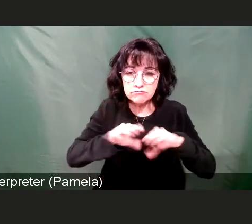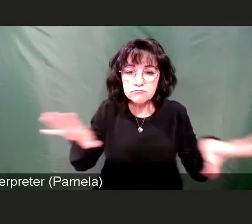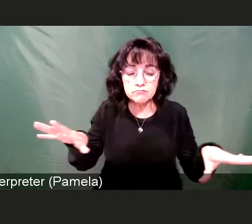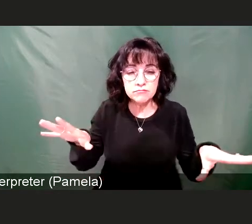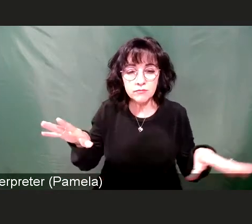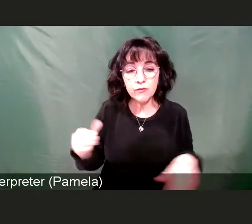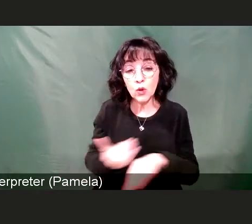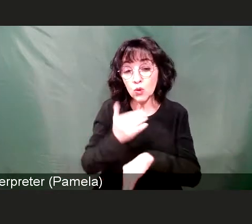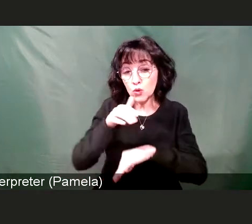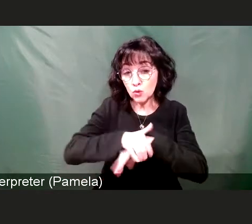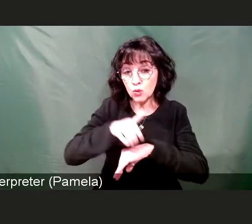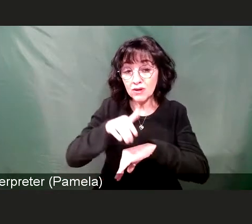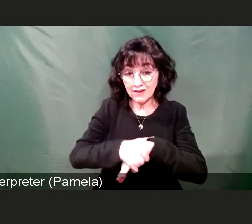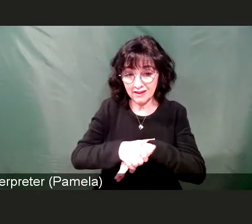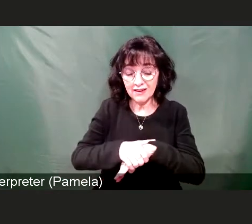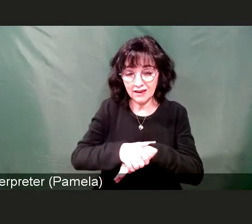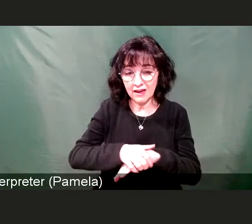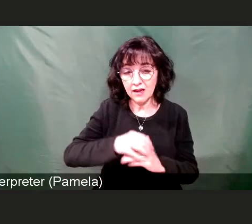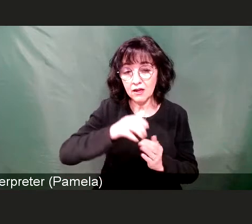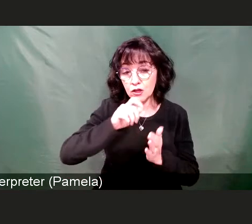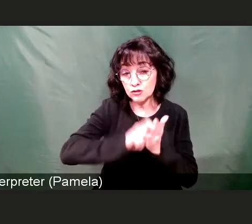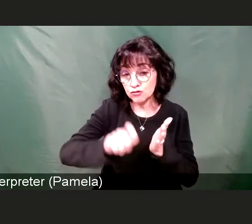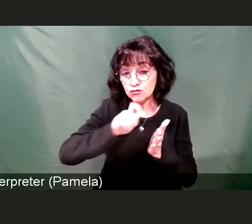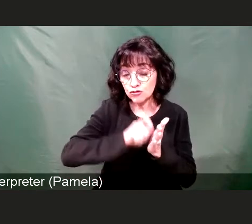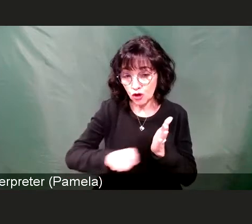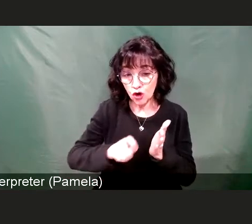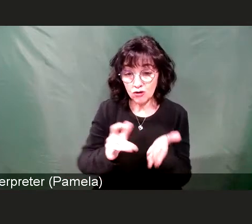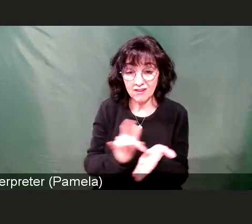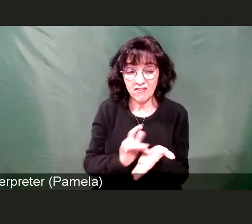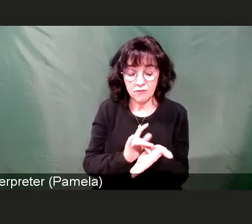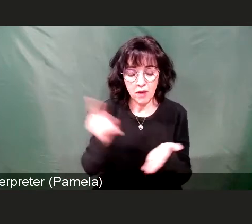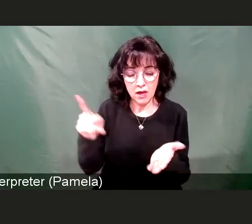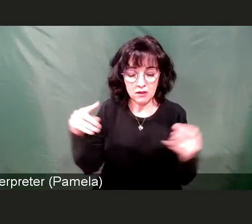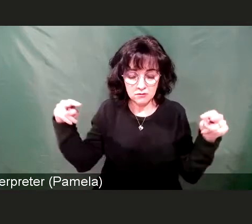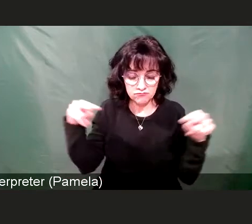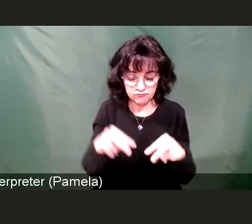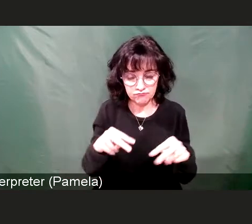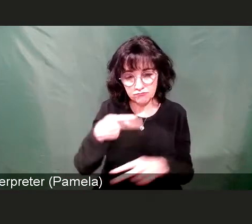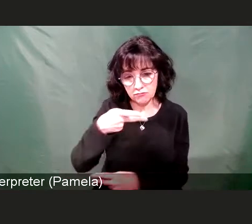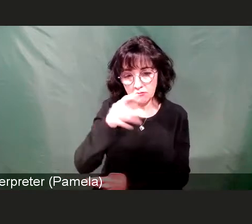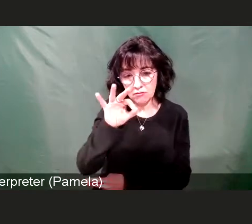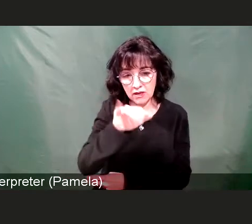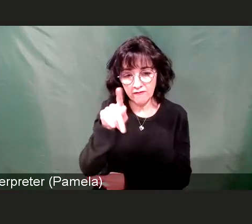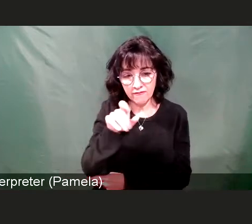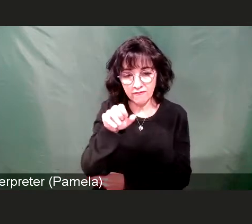in there that was looking at the Pfizer vaccine. This study took place in the country of Israel.